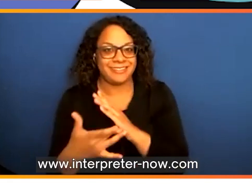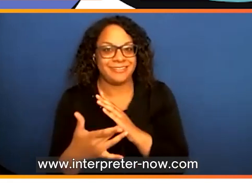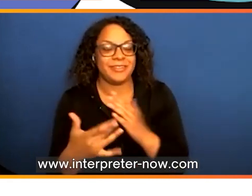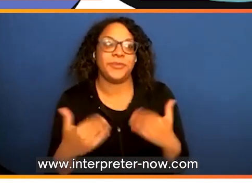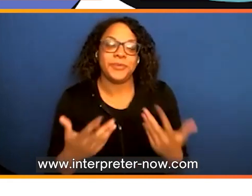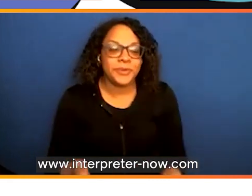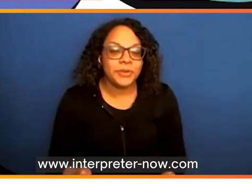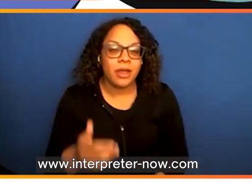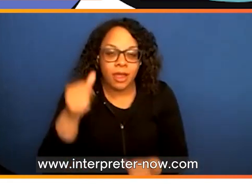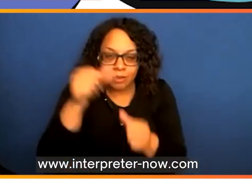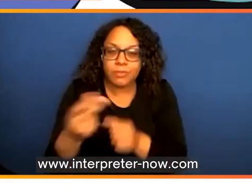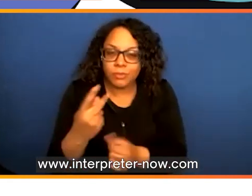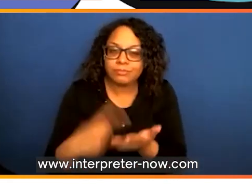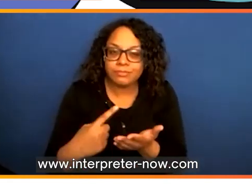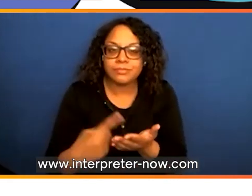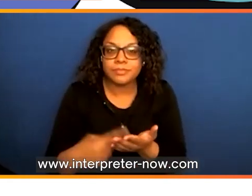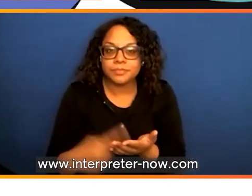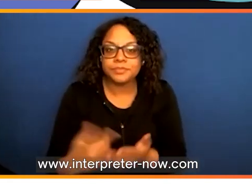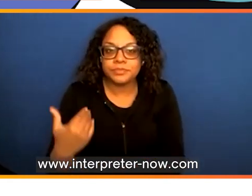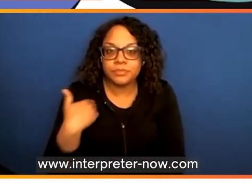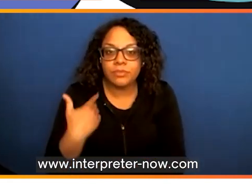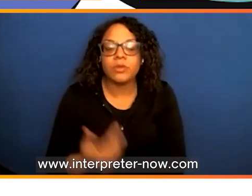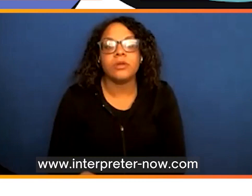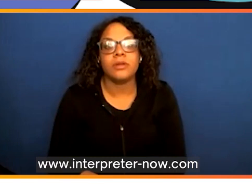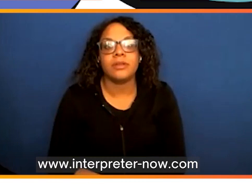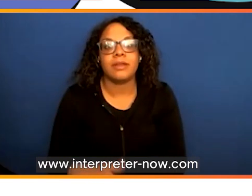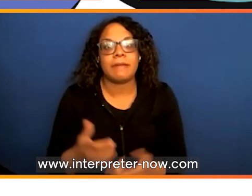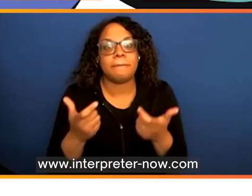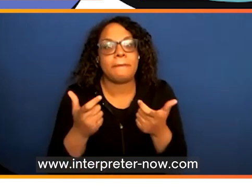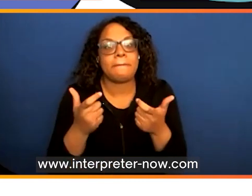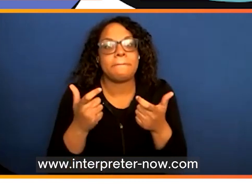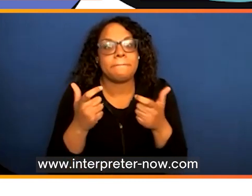a woman in tech. So I know we've talked a lot about that as well, where there is a big